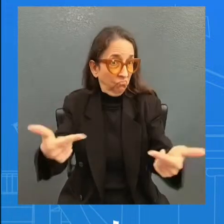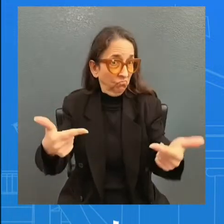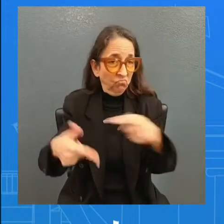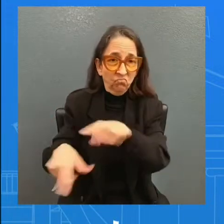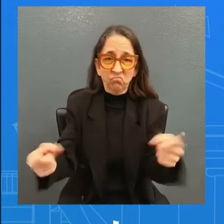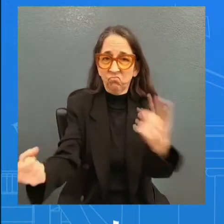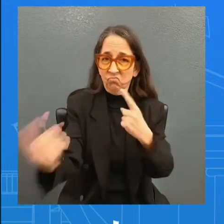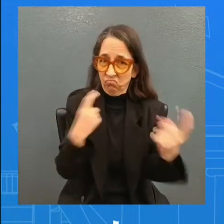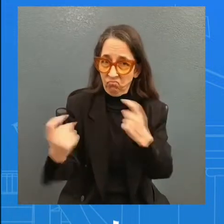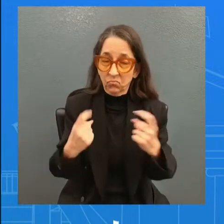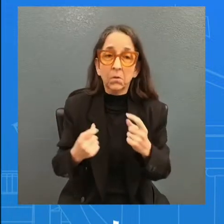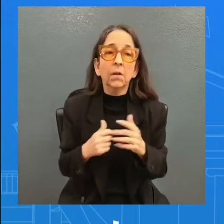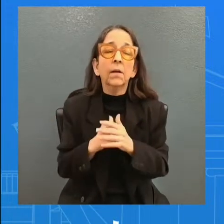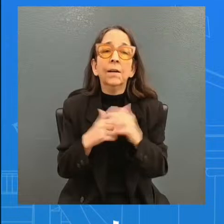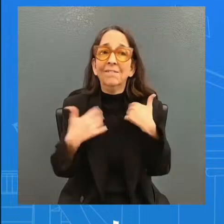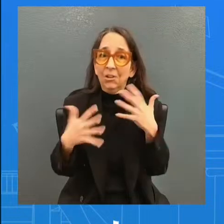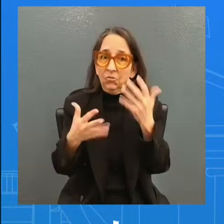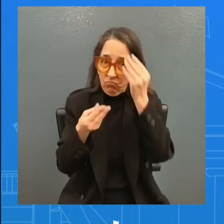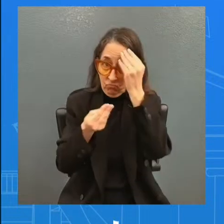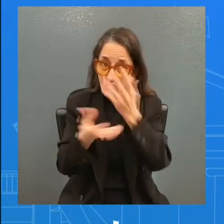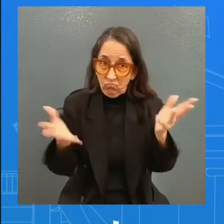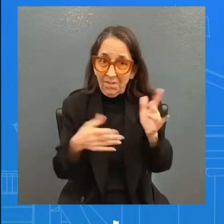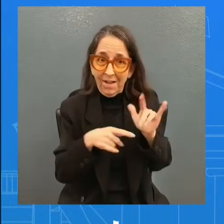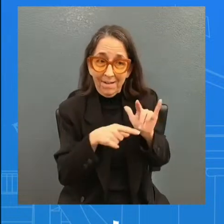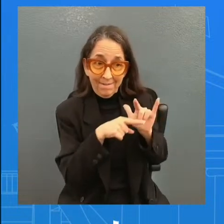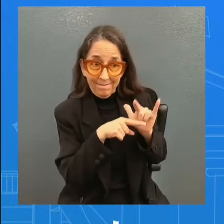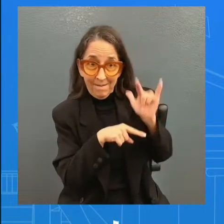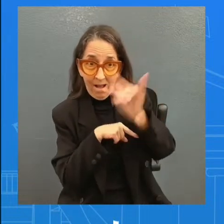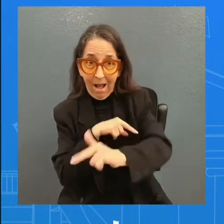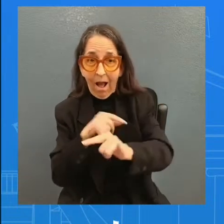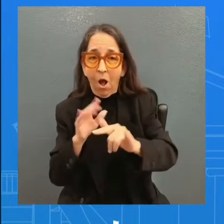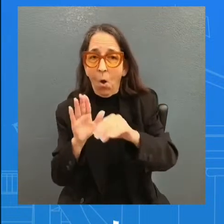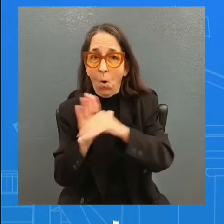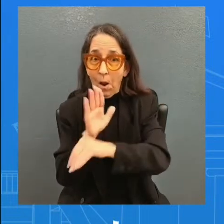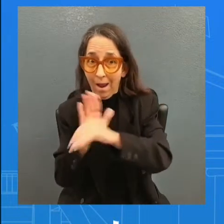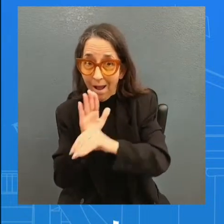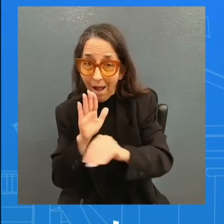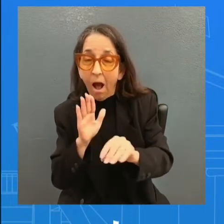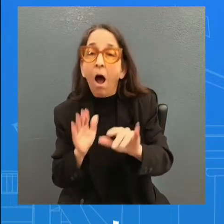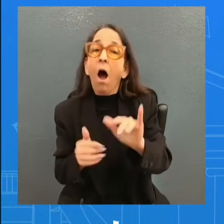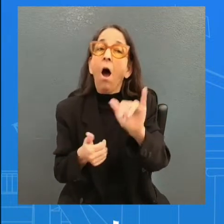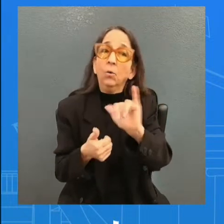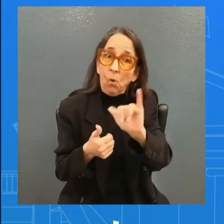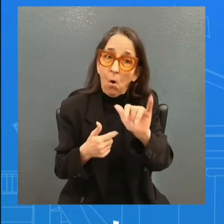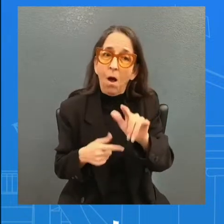will travel to Los Angeles, California, on Monday. The president will then travel